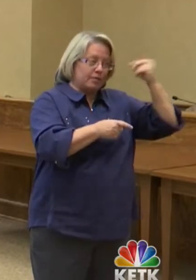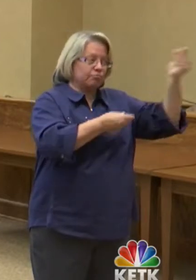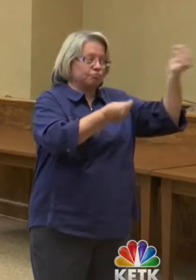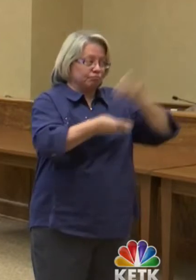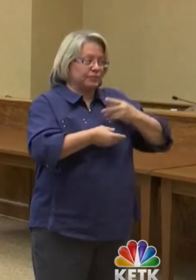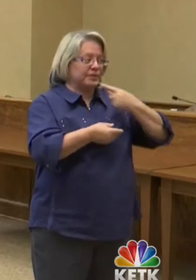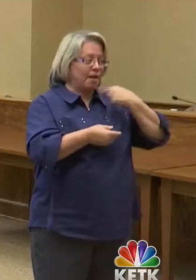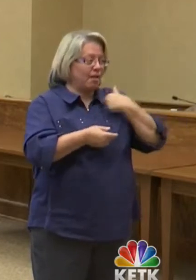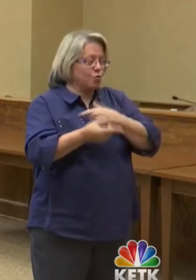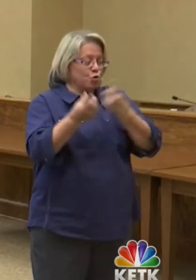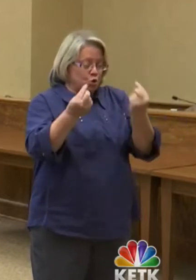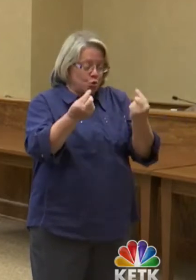RESPONSIBLE MANNER.